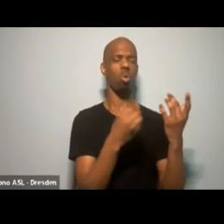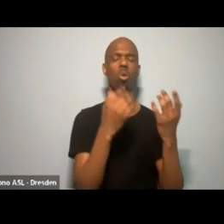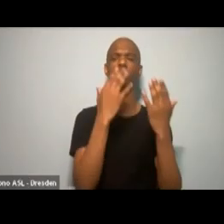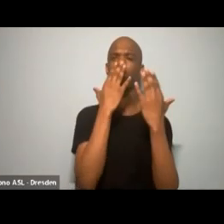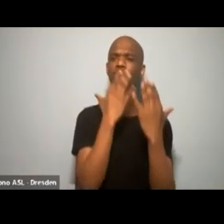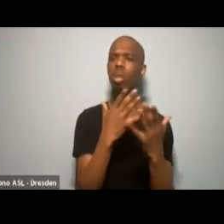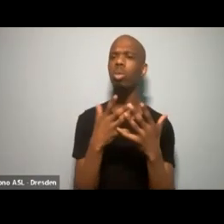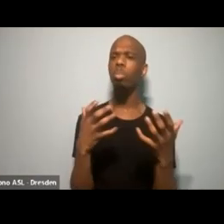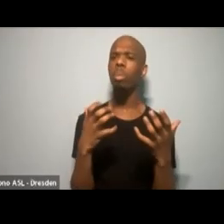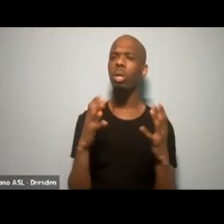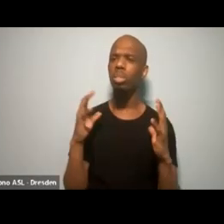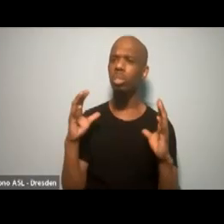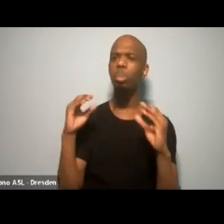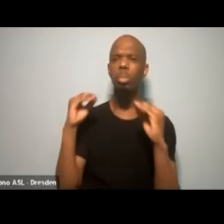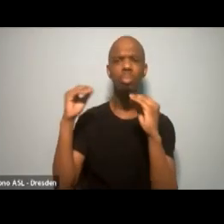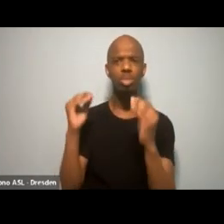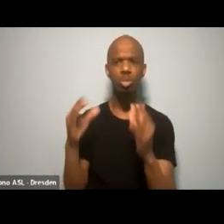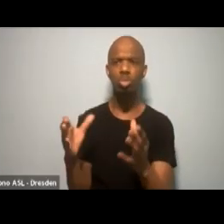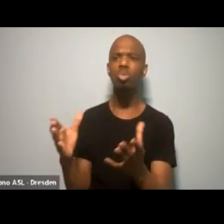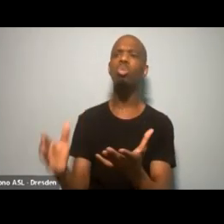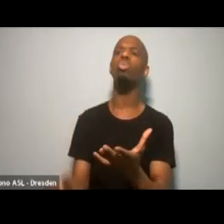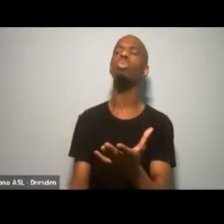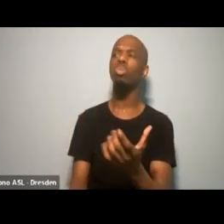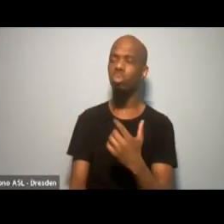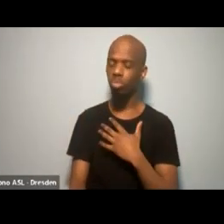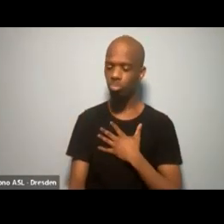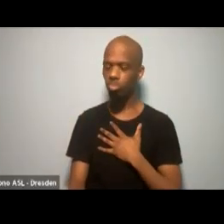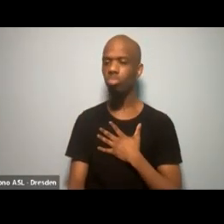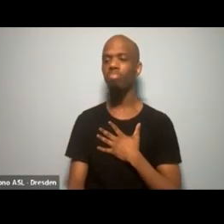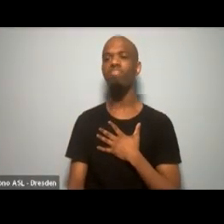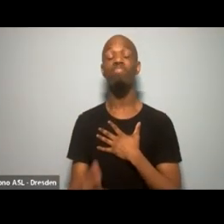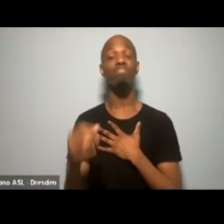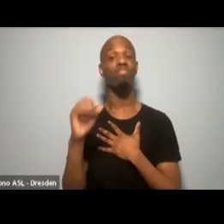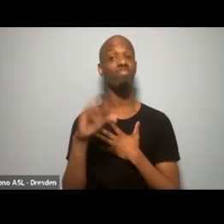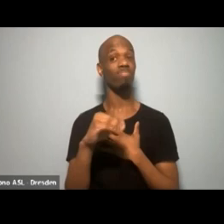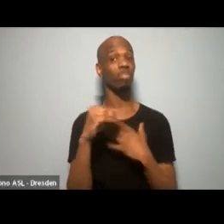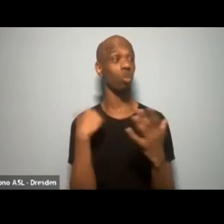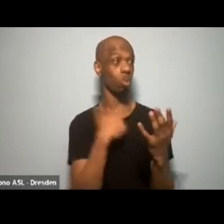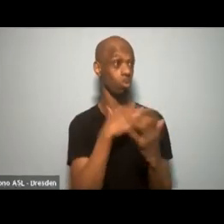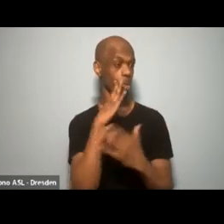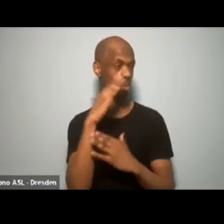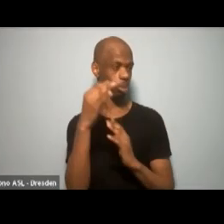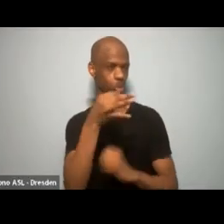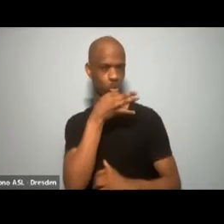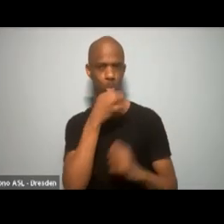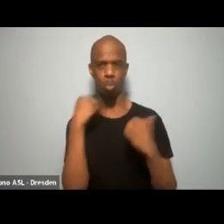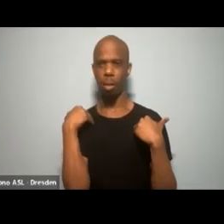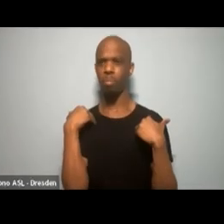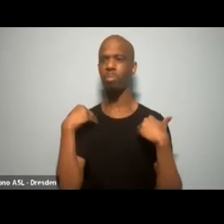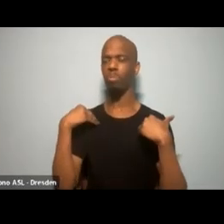And we'll get back and open for questions later, open the floor for questions later.